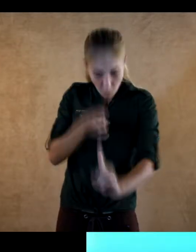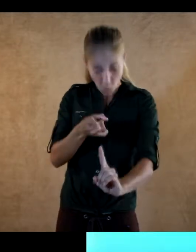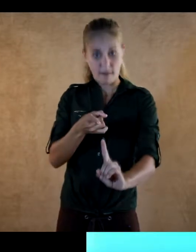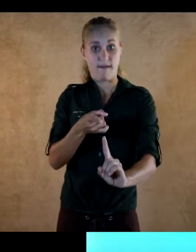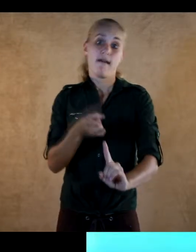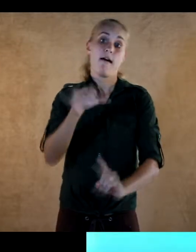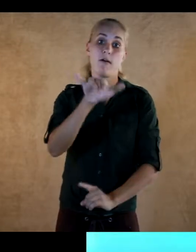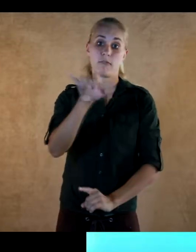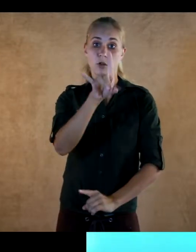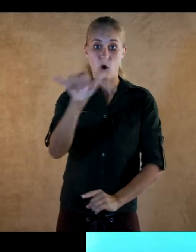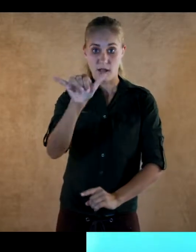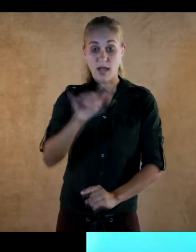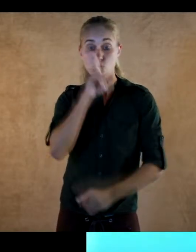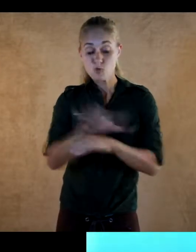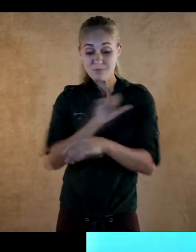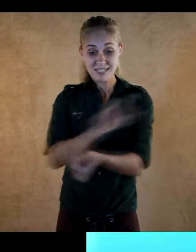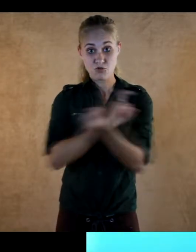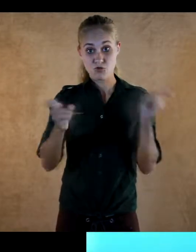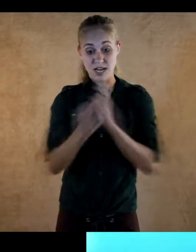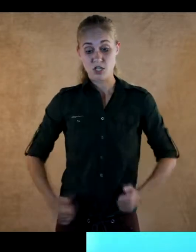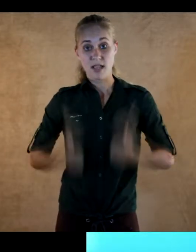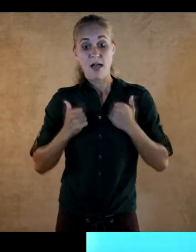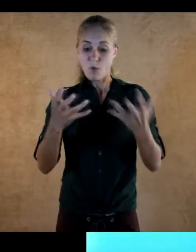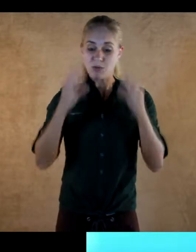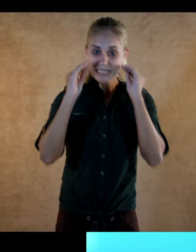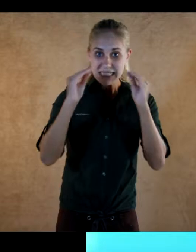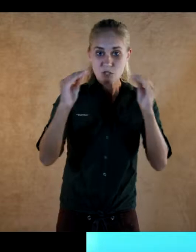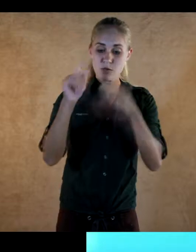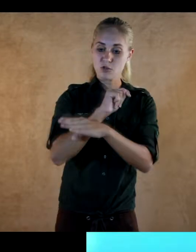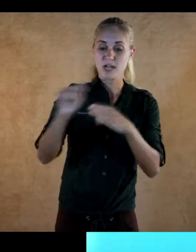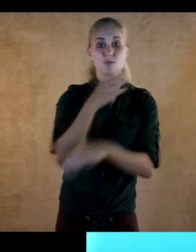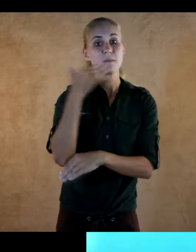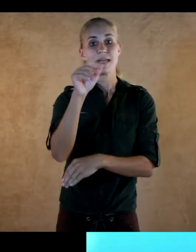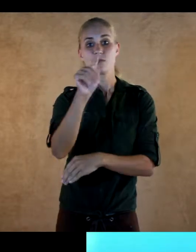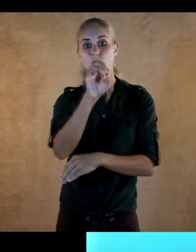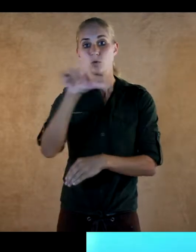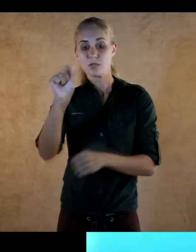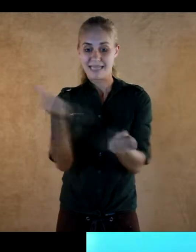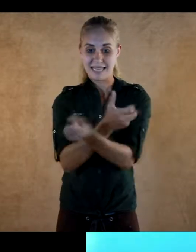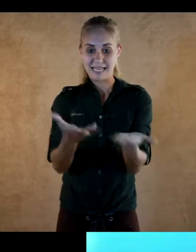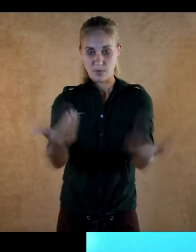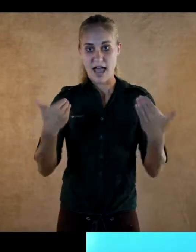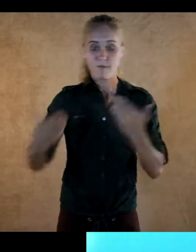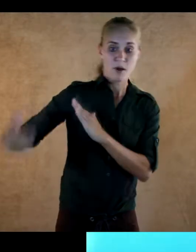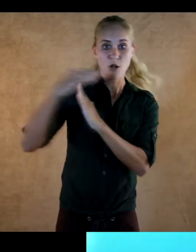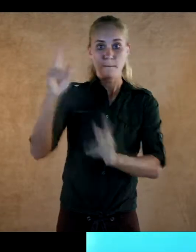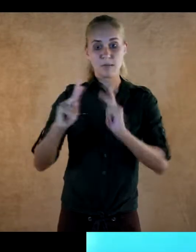And in order to truly transform lives, we believe in training you with the best tools and systems available from some of our top people at Yoli.